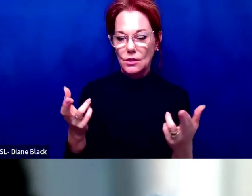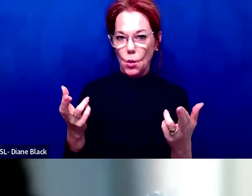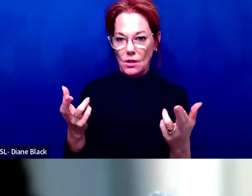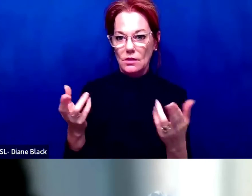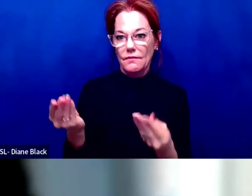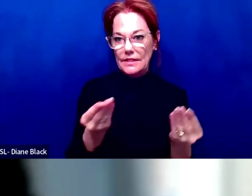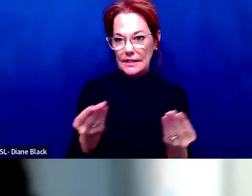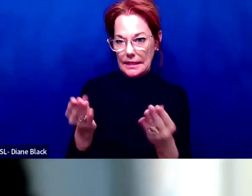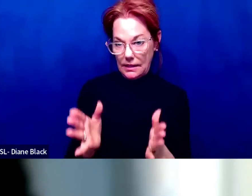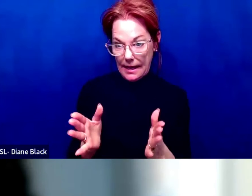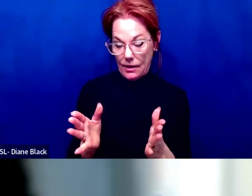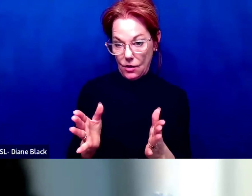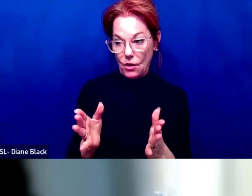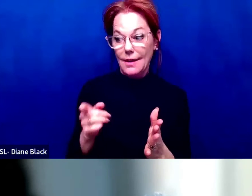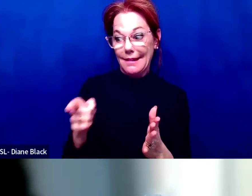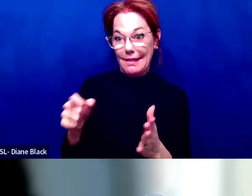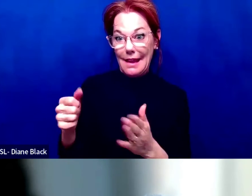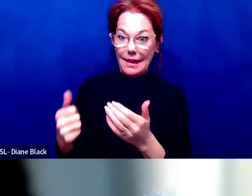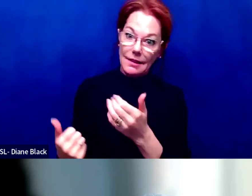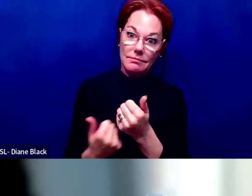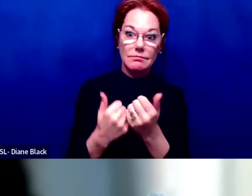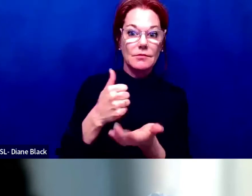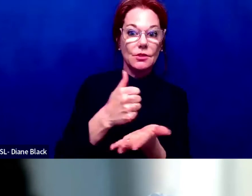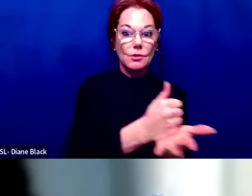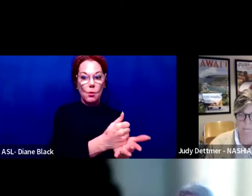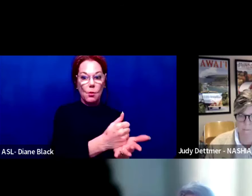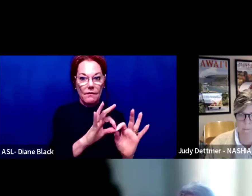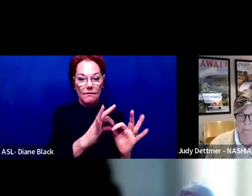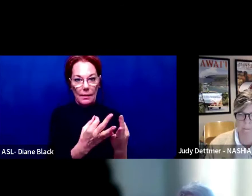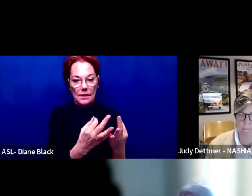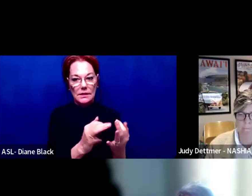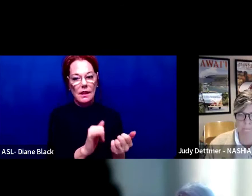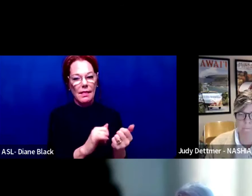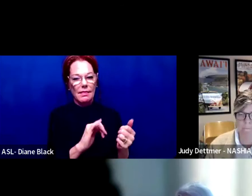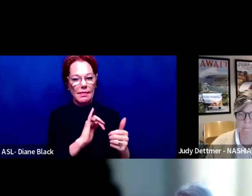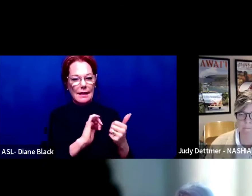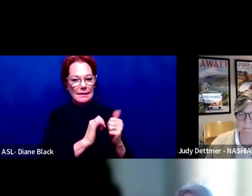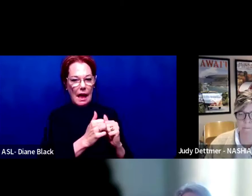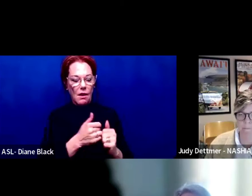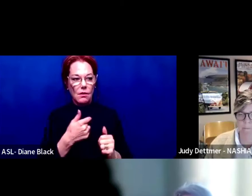support the families. That's how we do that. We get them we'll get in connected to whatever